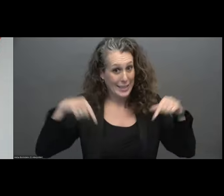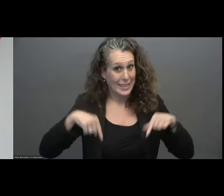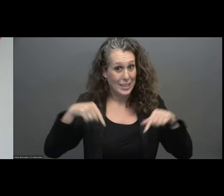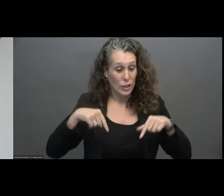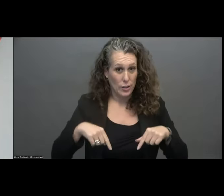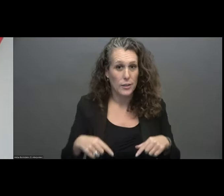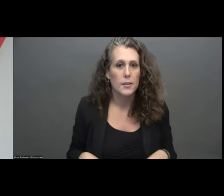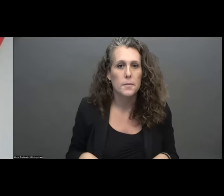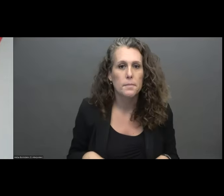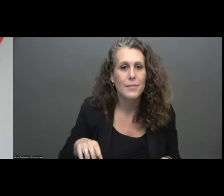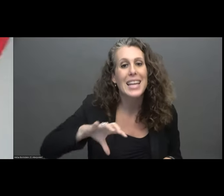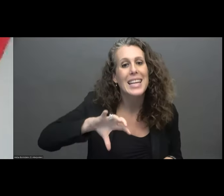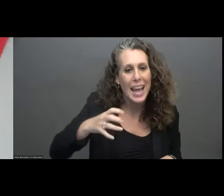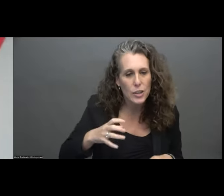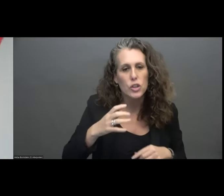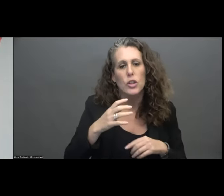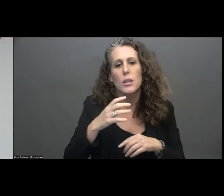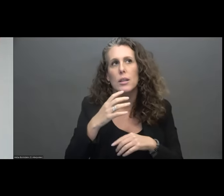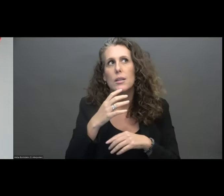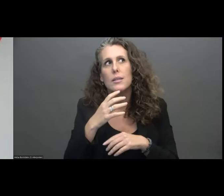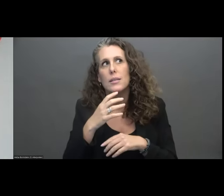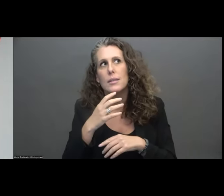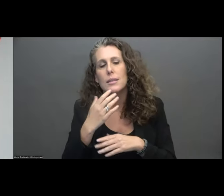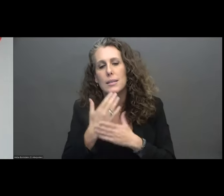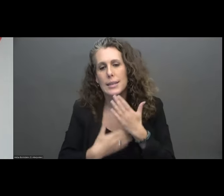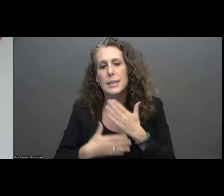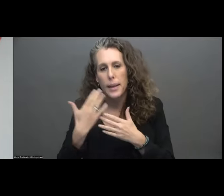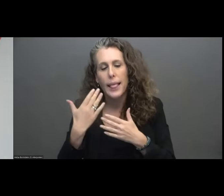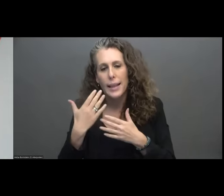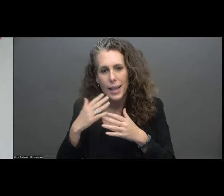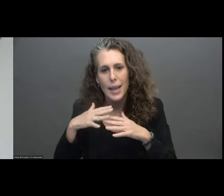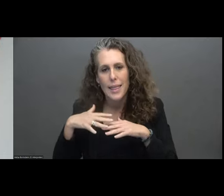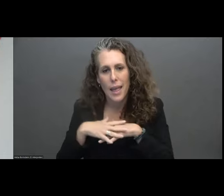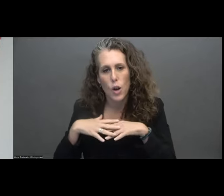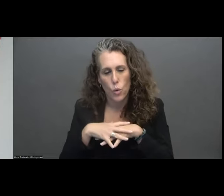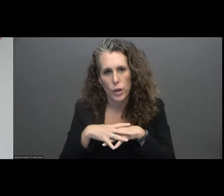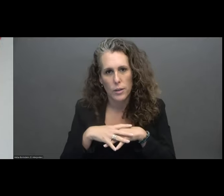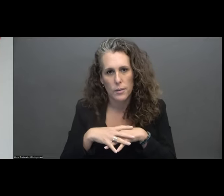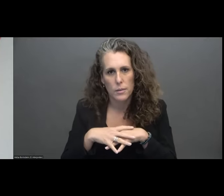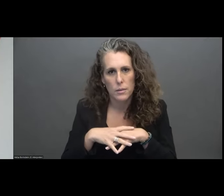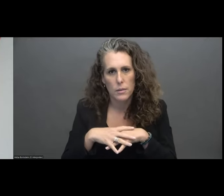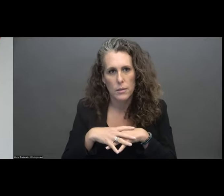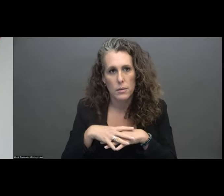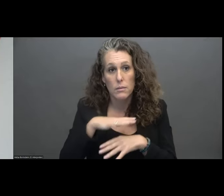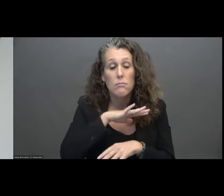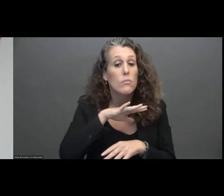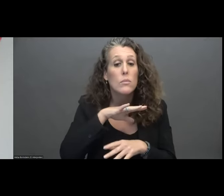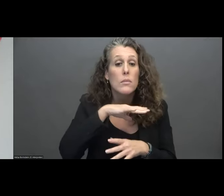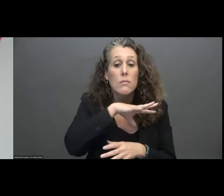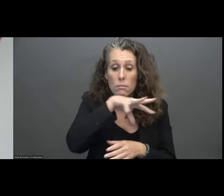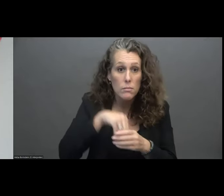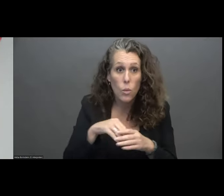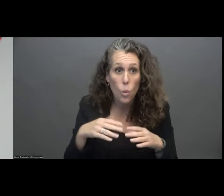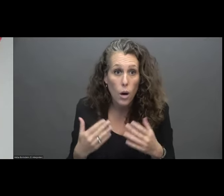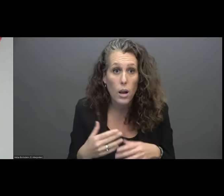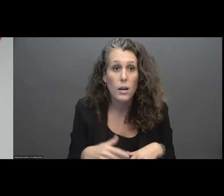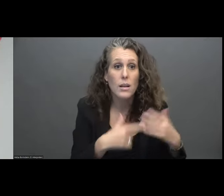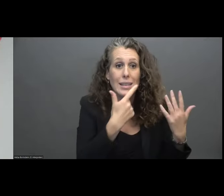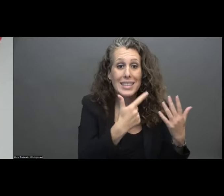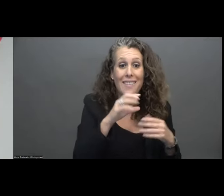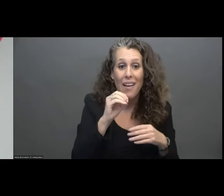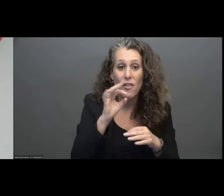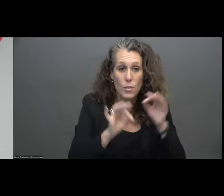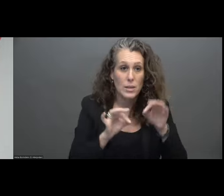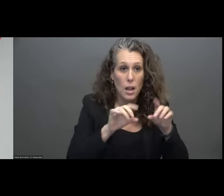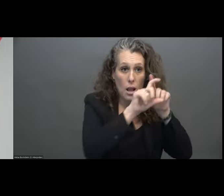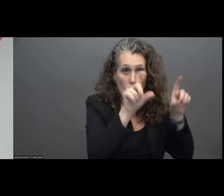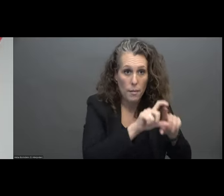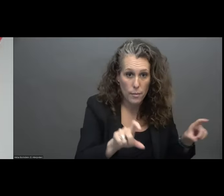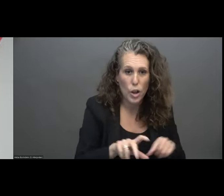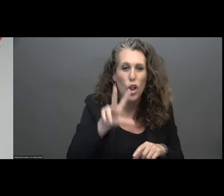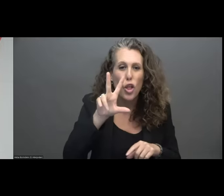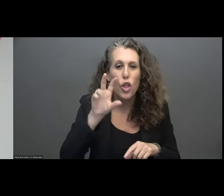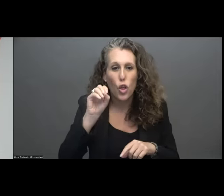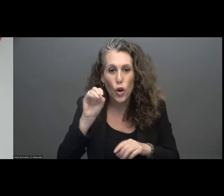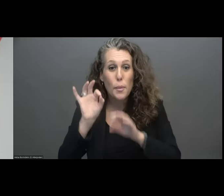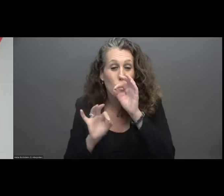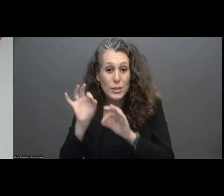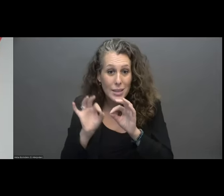and disability network comprises comprising of 70% company and 30% organizations of, and